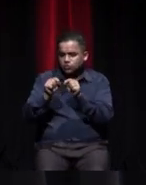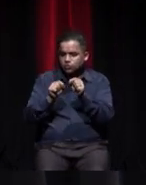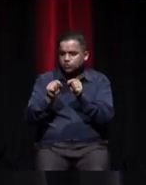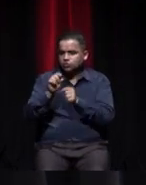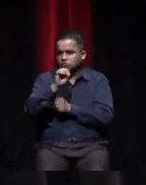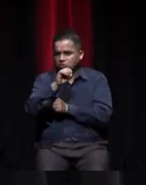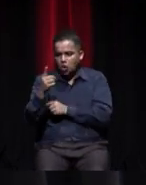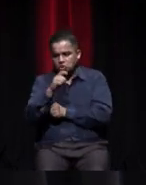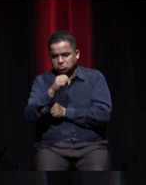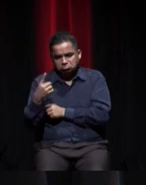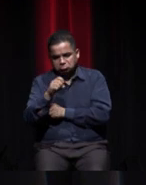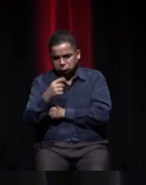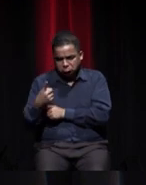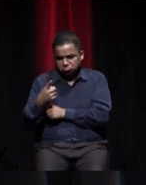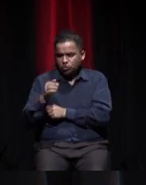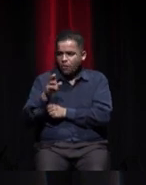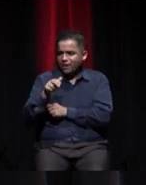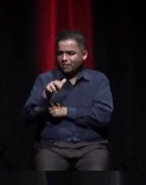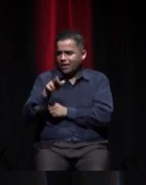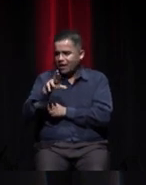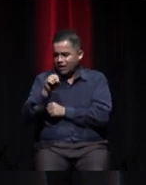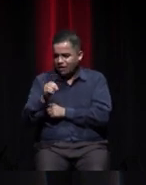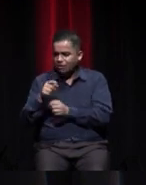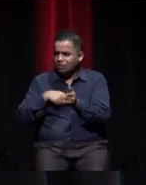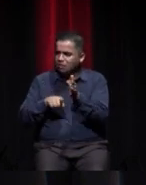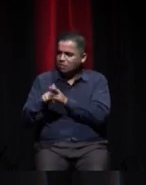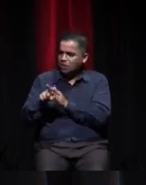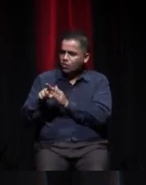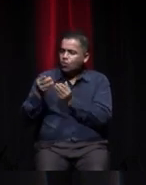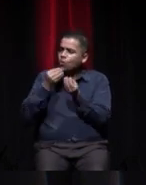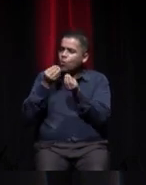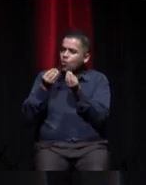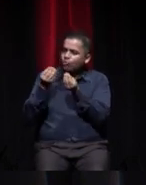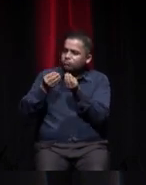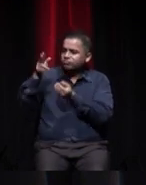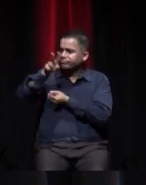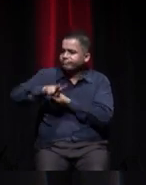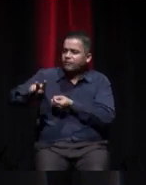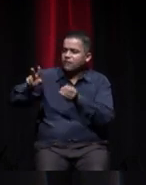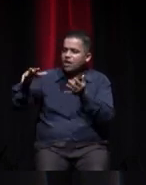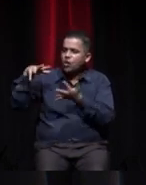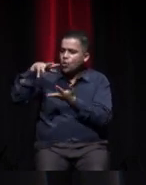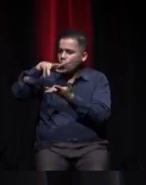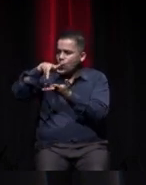Therefore, I ask. Does reading the world through binary structures catalyze the binary movement